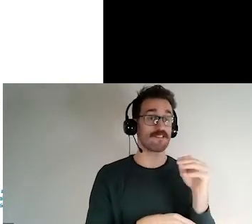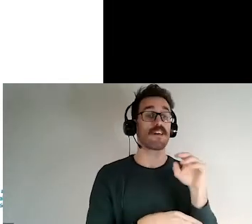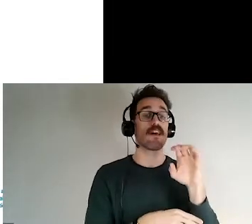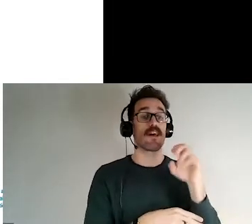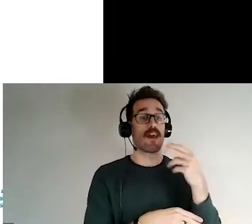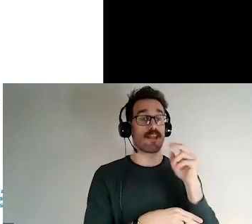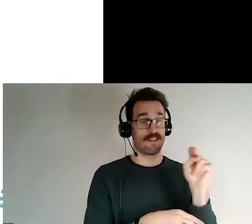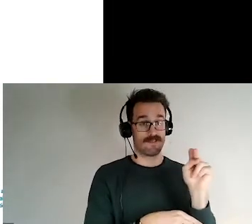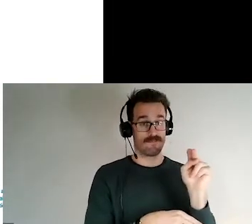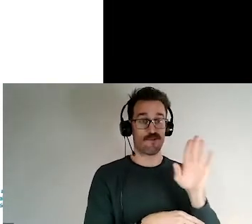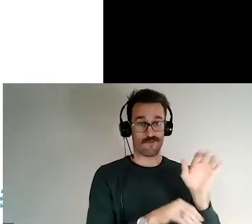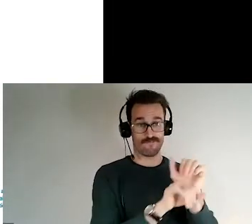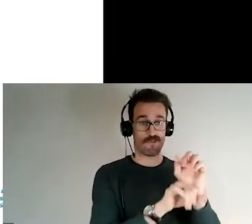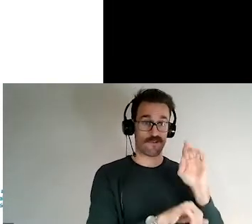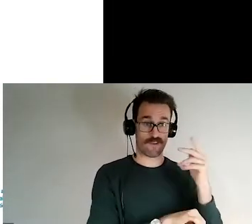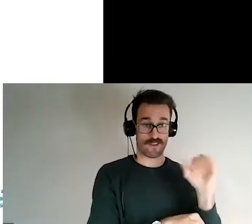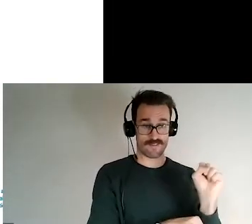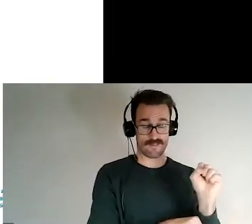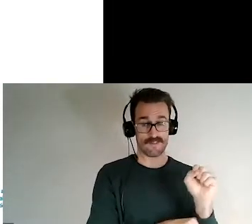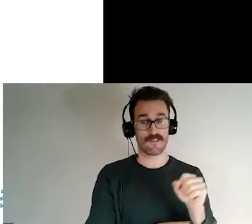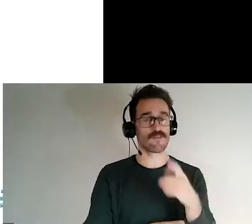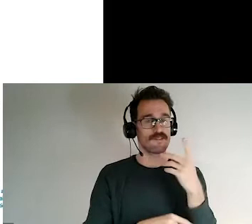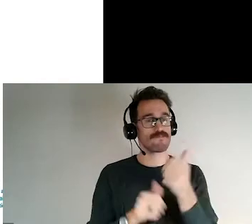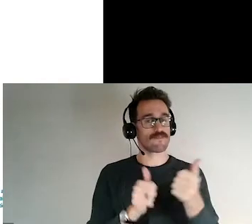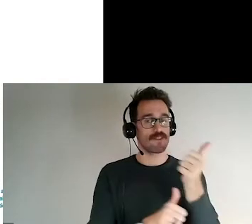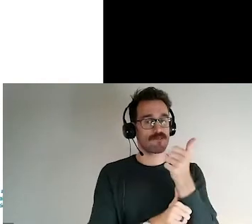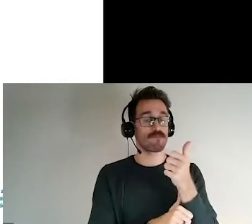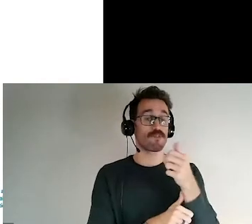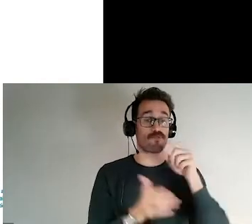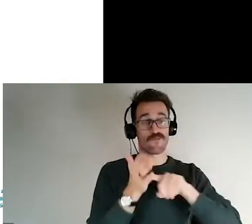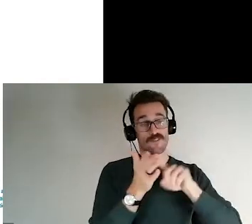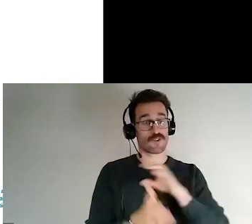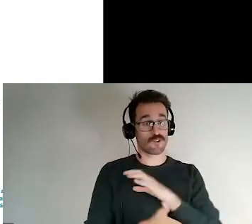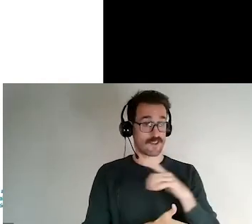Sciences and Humanities Research Council of Canada and the Canadian Institutes of Health Research.